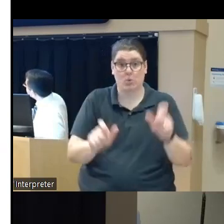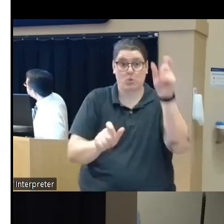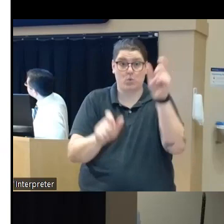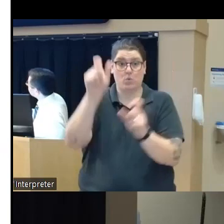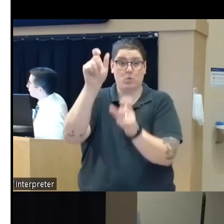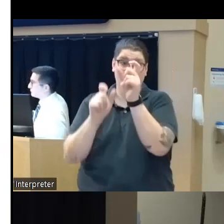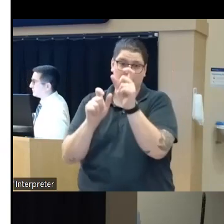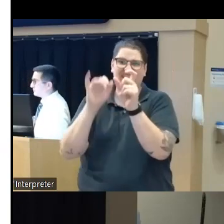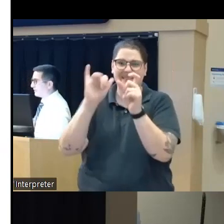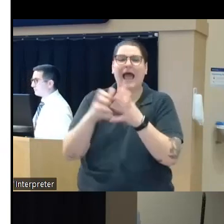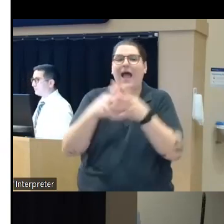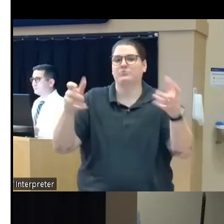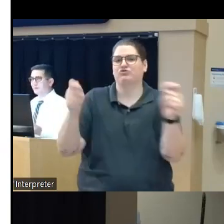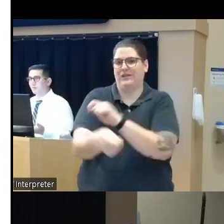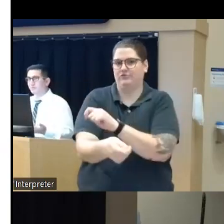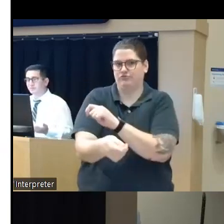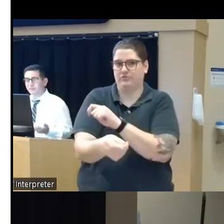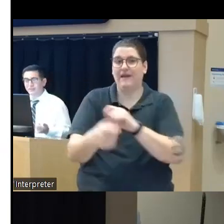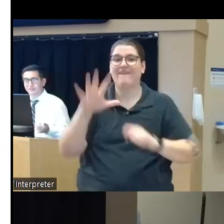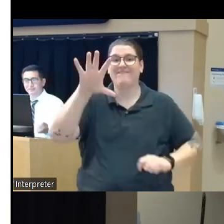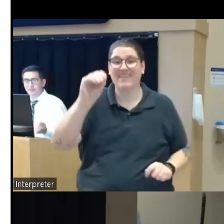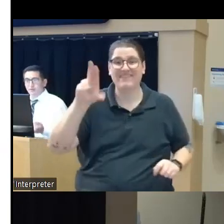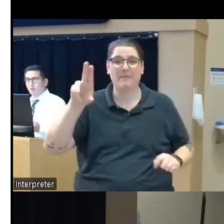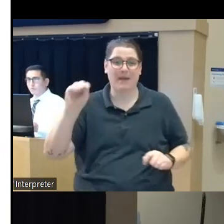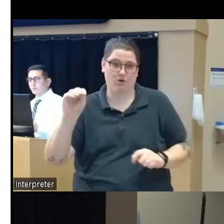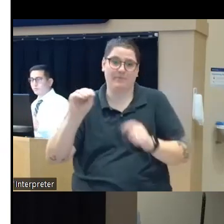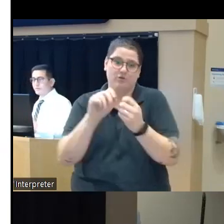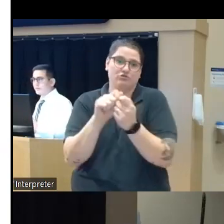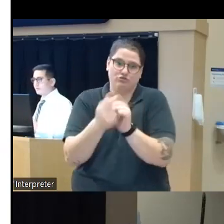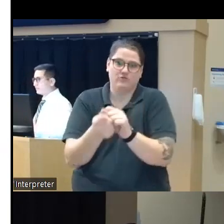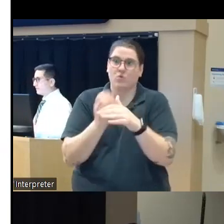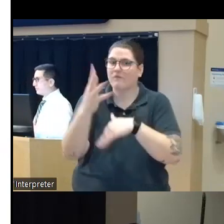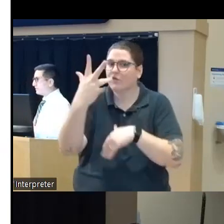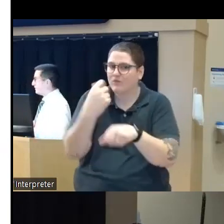left so this is the degree of change so they had a 50 micrometer change over three years generally